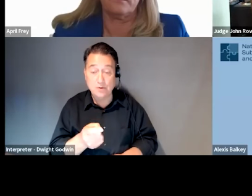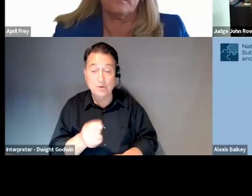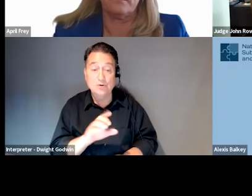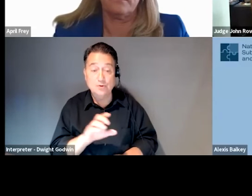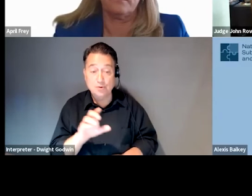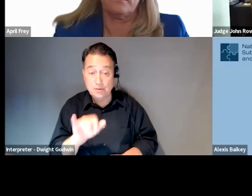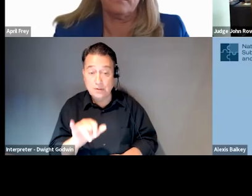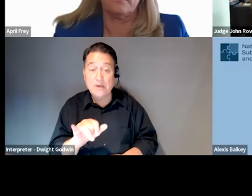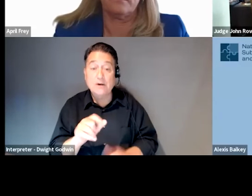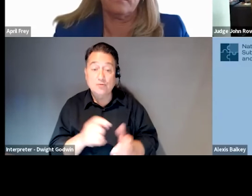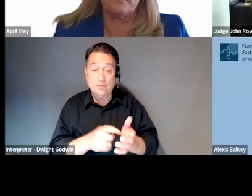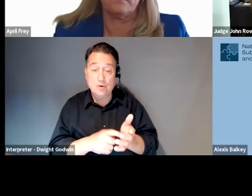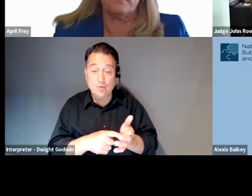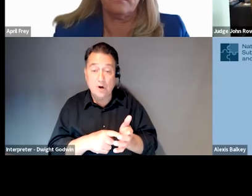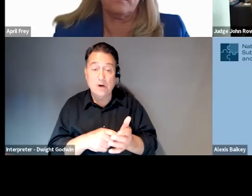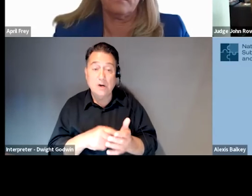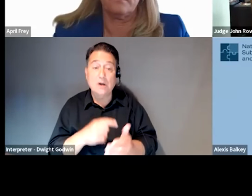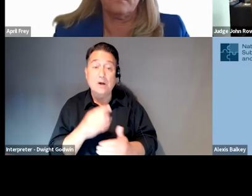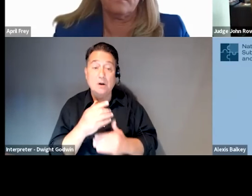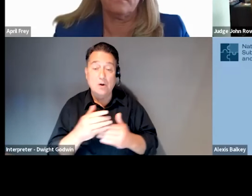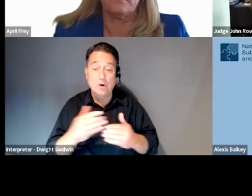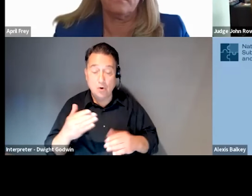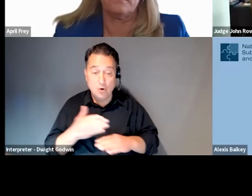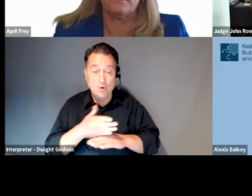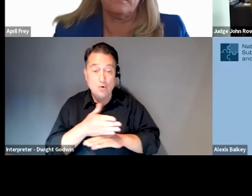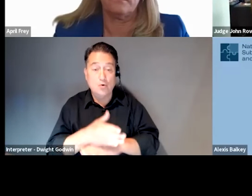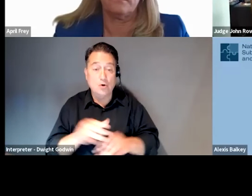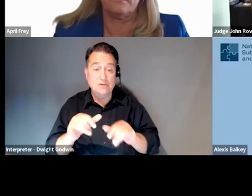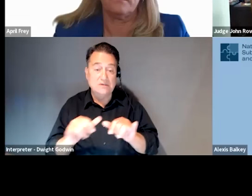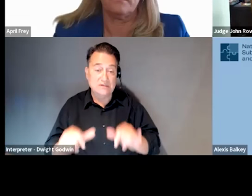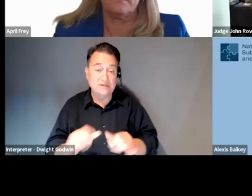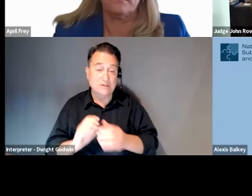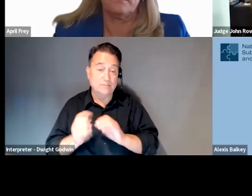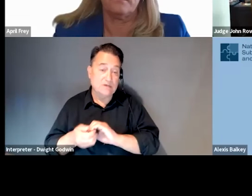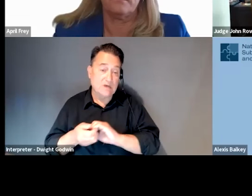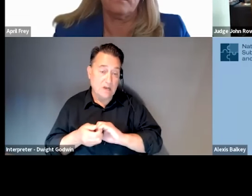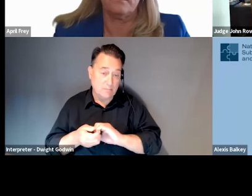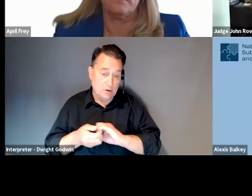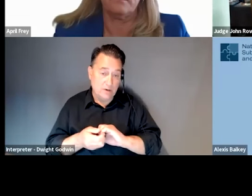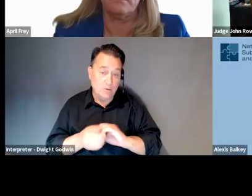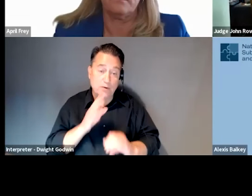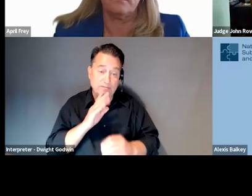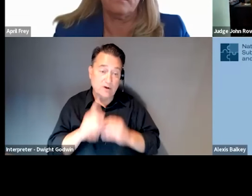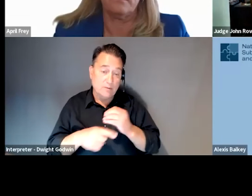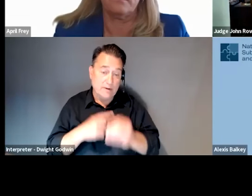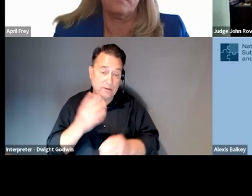it does require cross systems collaborative collaboration. We talked about it before, but to better understand